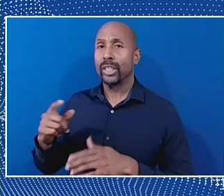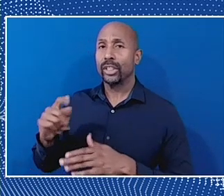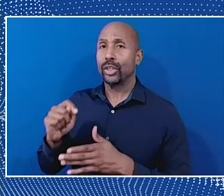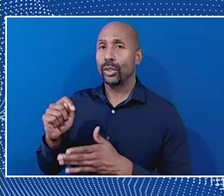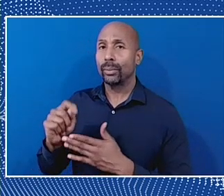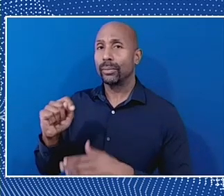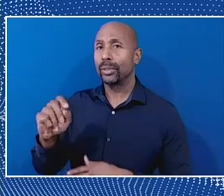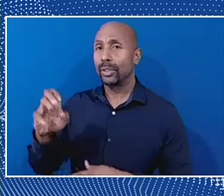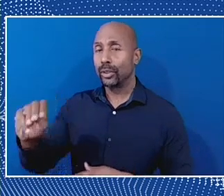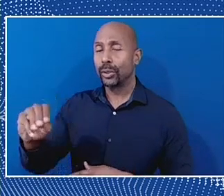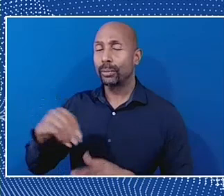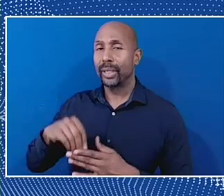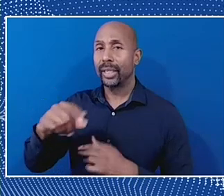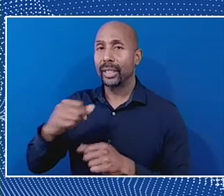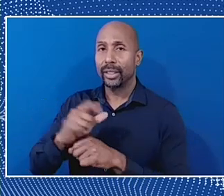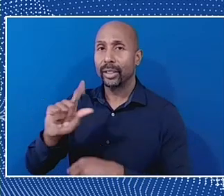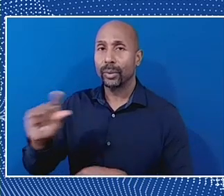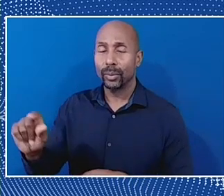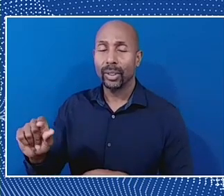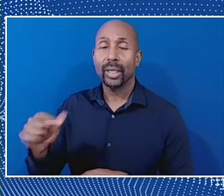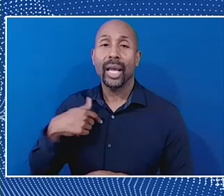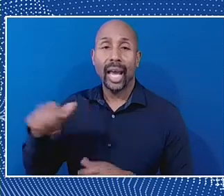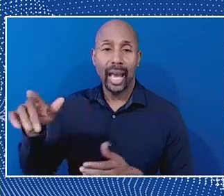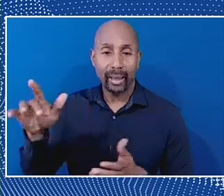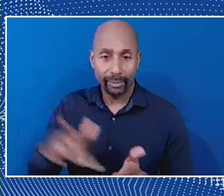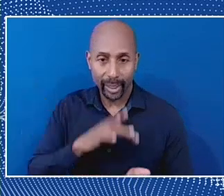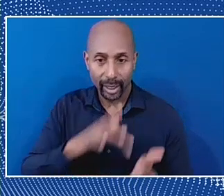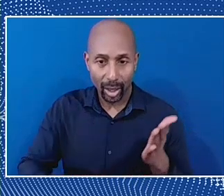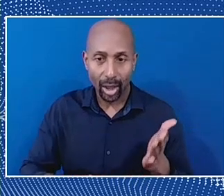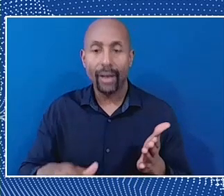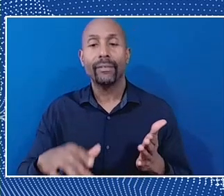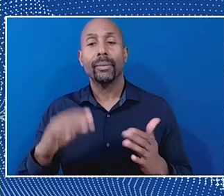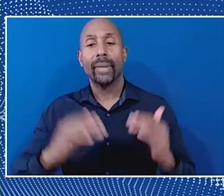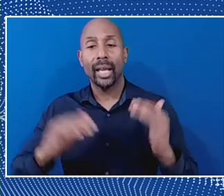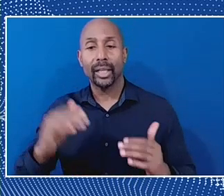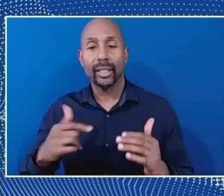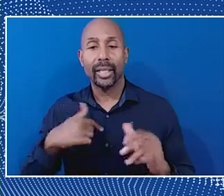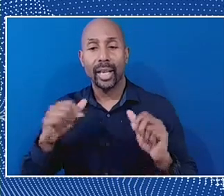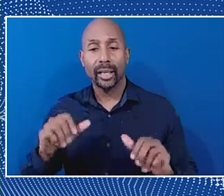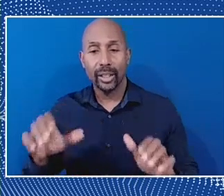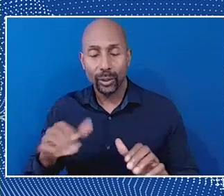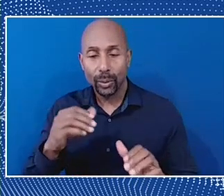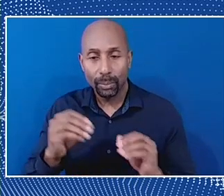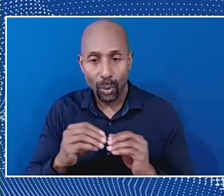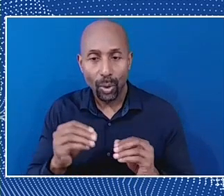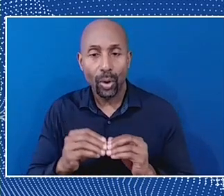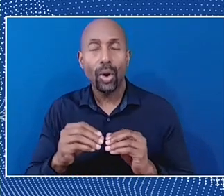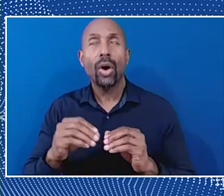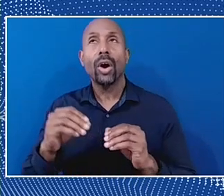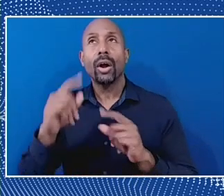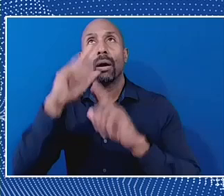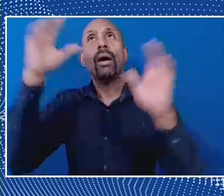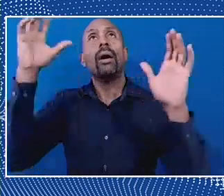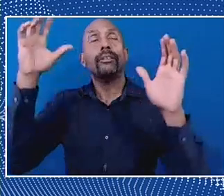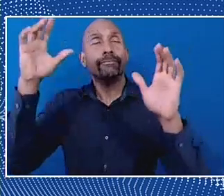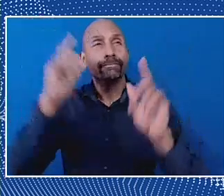balance, became empowered to do more and aim higher, and recognize that my ambitions, passions and interests were in my hands all along.